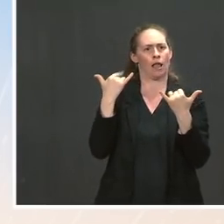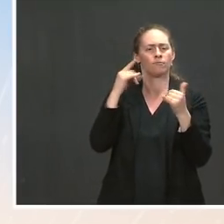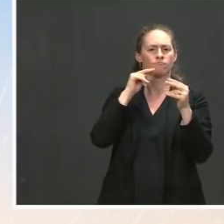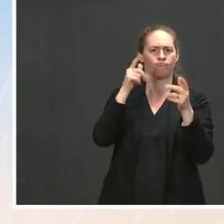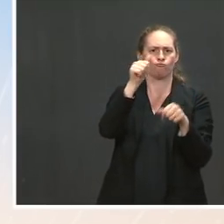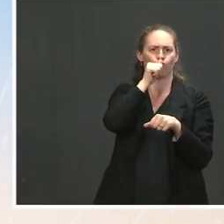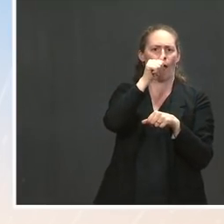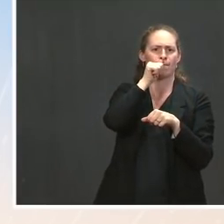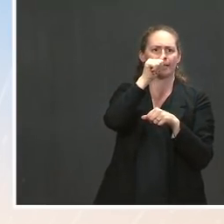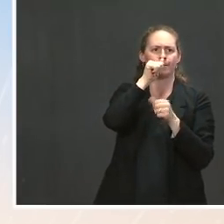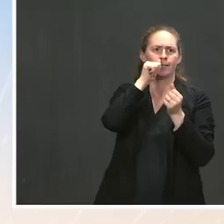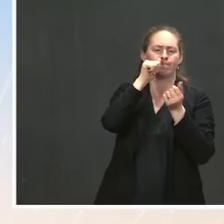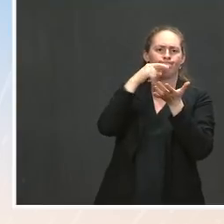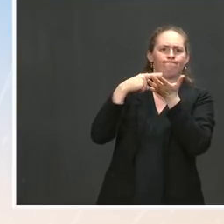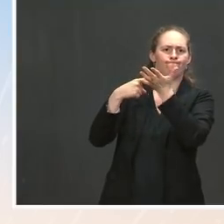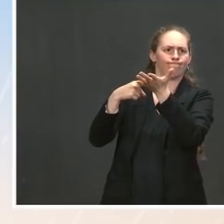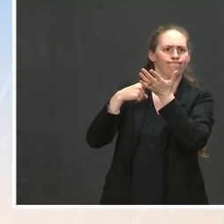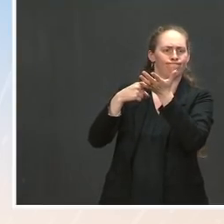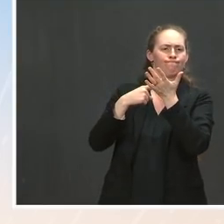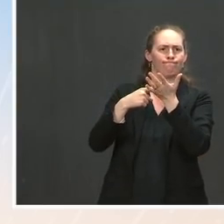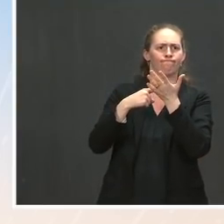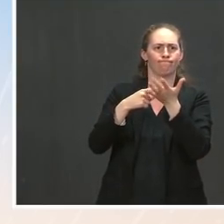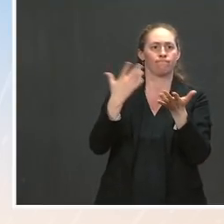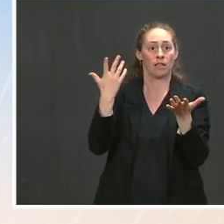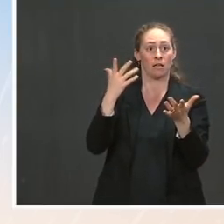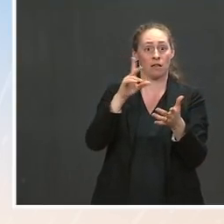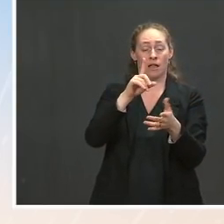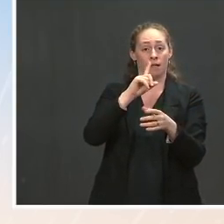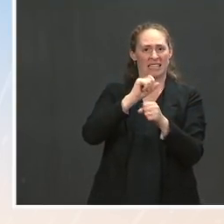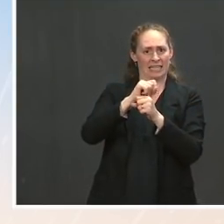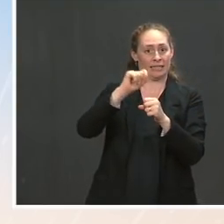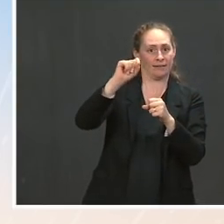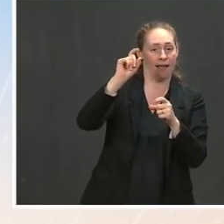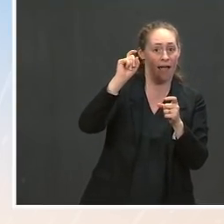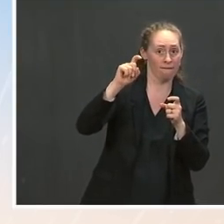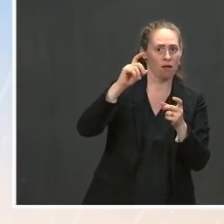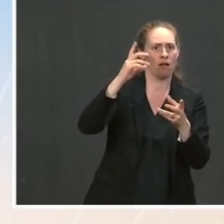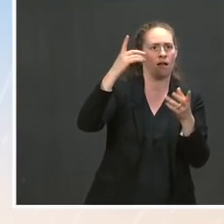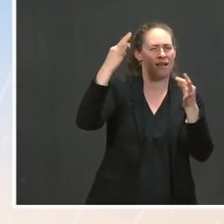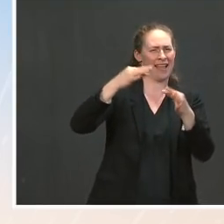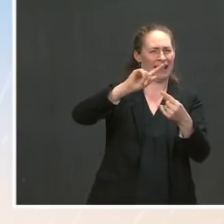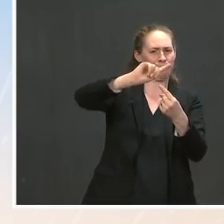but when, when we work through with the Mexican government,